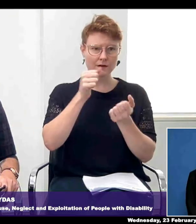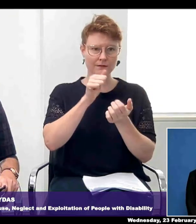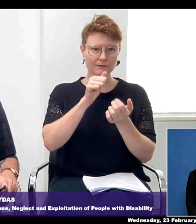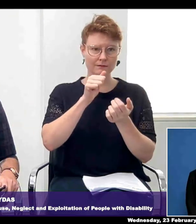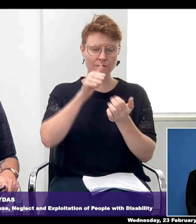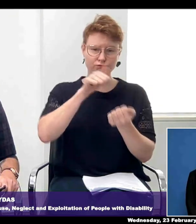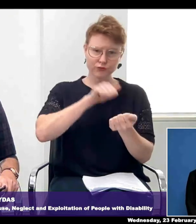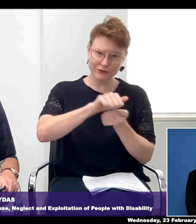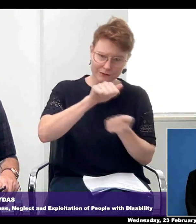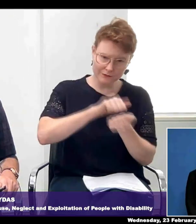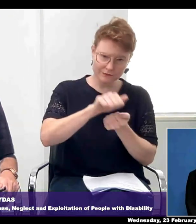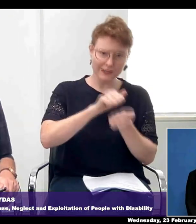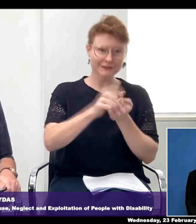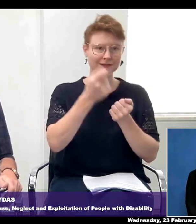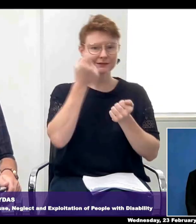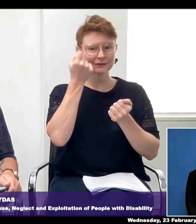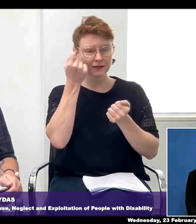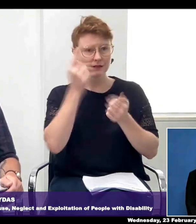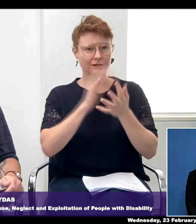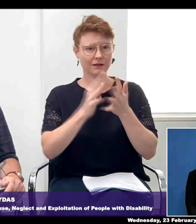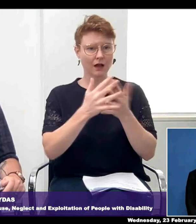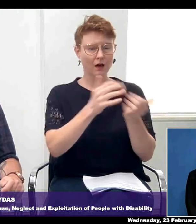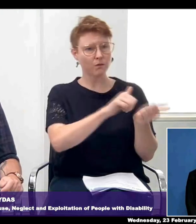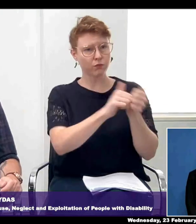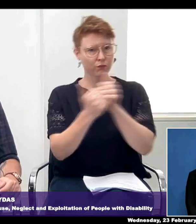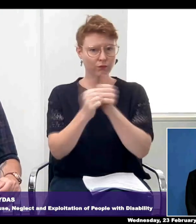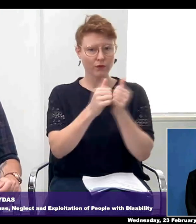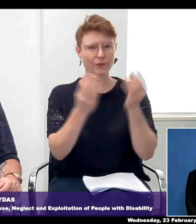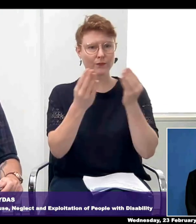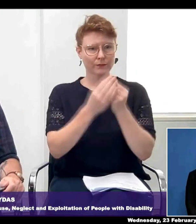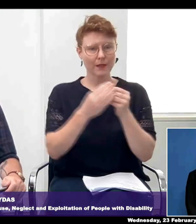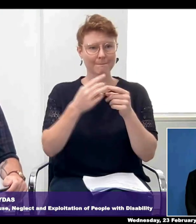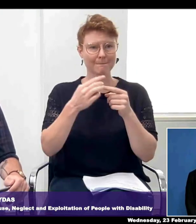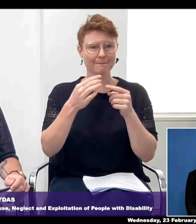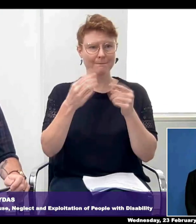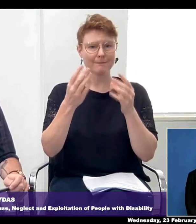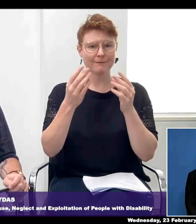We want to ensure that other staff members at the DES are receiving appropriate training